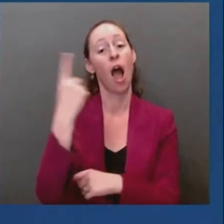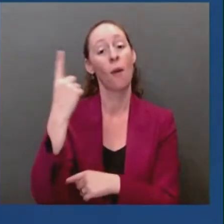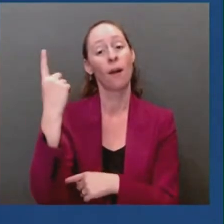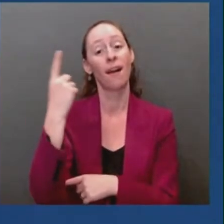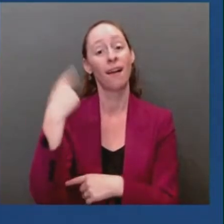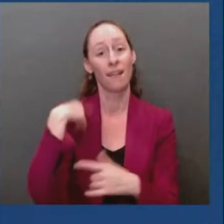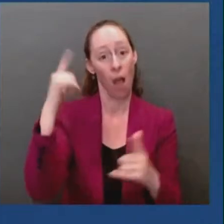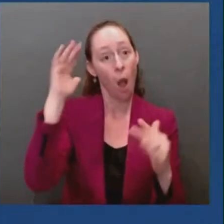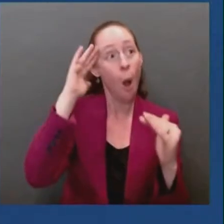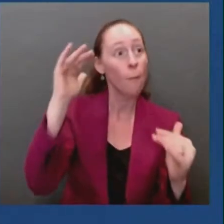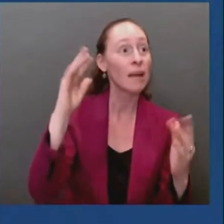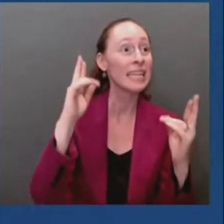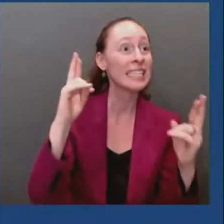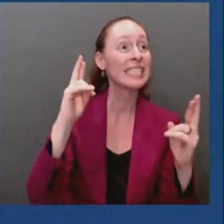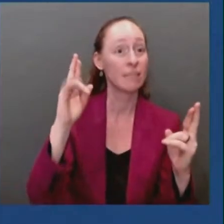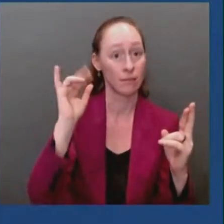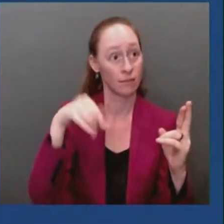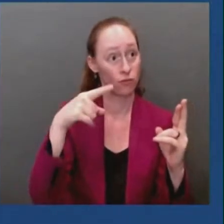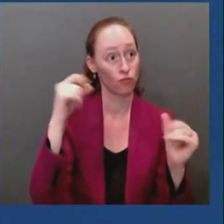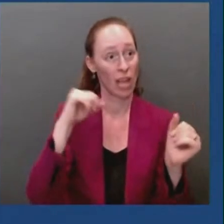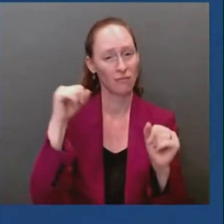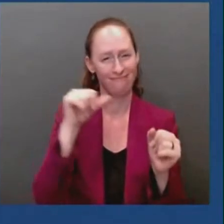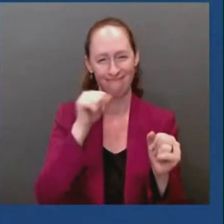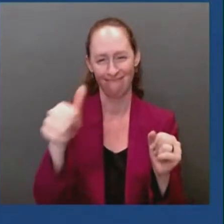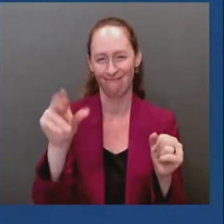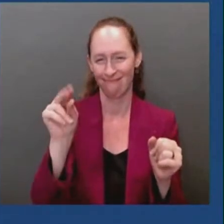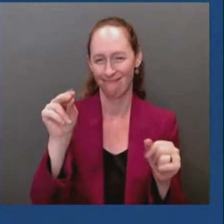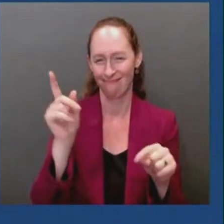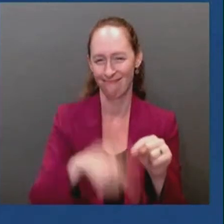NOT A STRATEGY SO WE ARE NOT